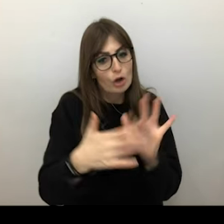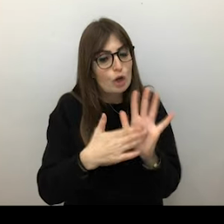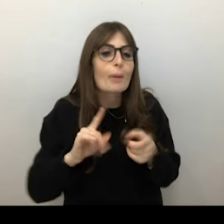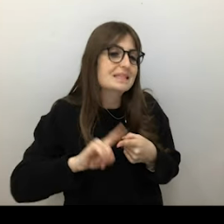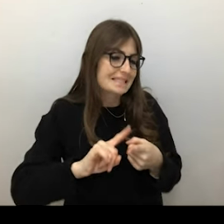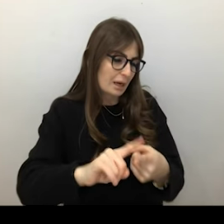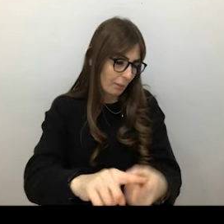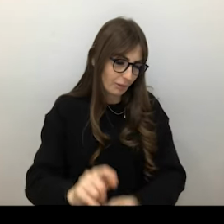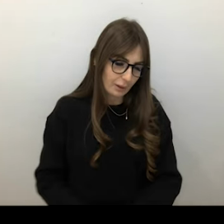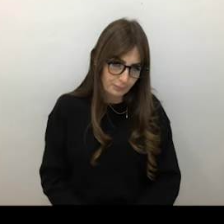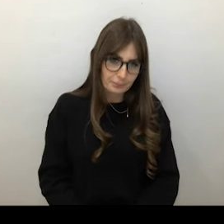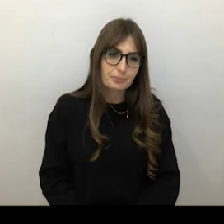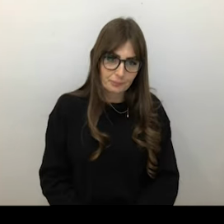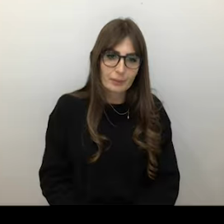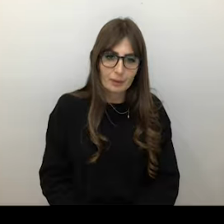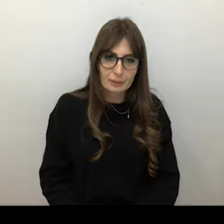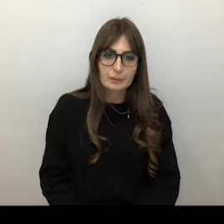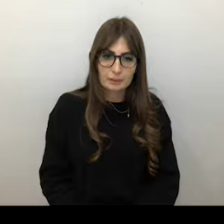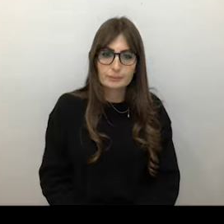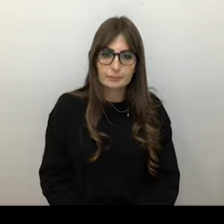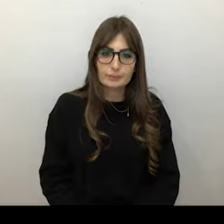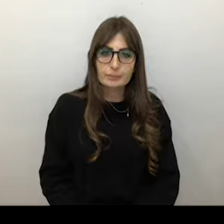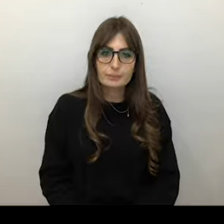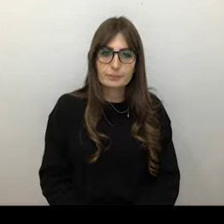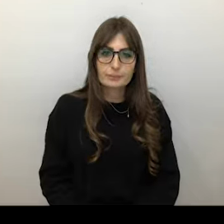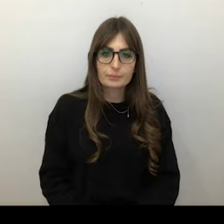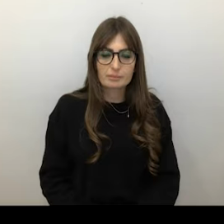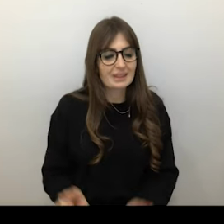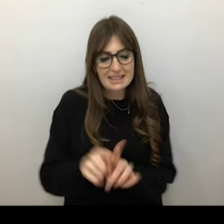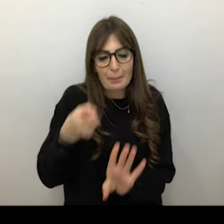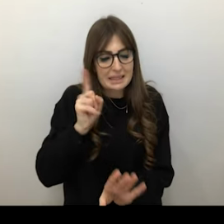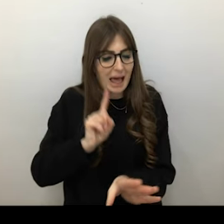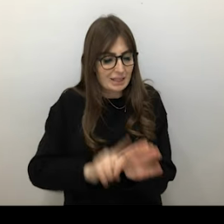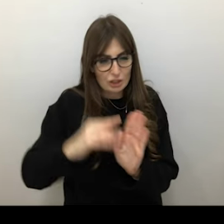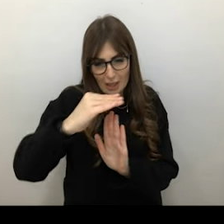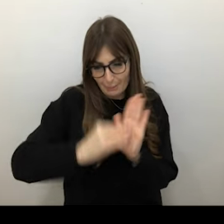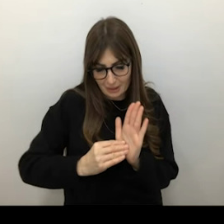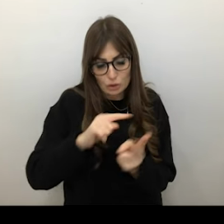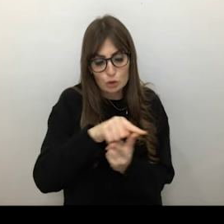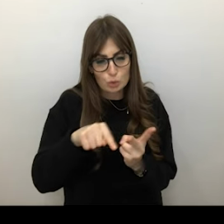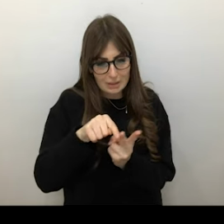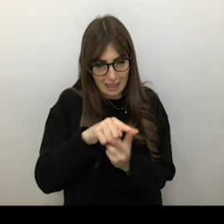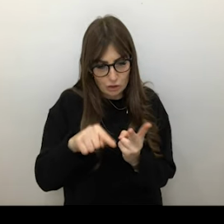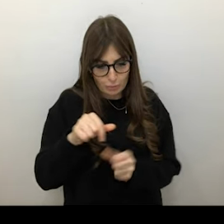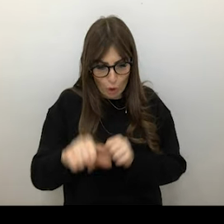sustainability as well. The application process is the same as last year, so that's a two-stage process.